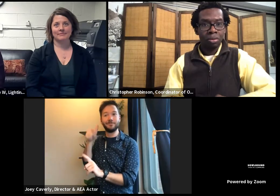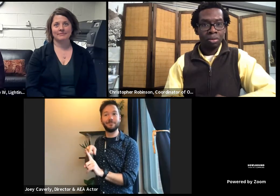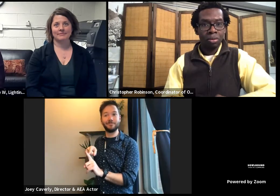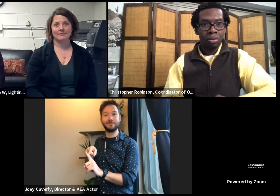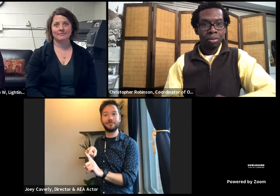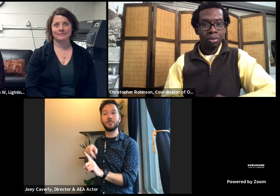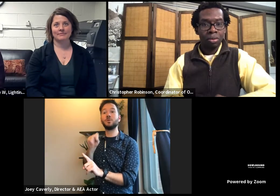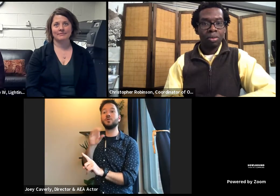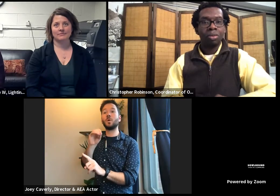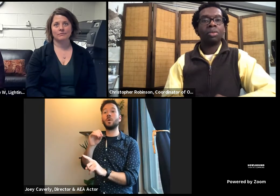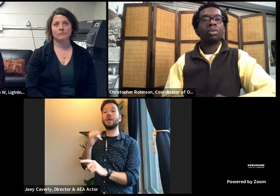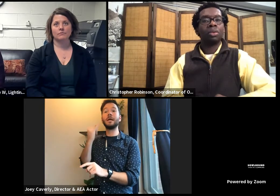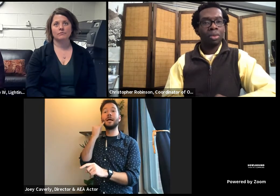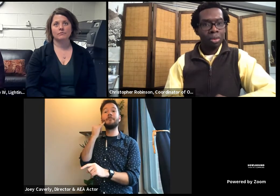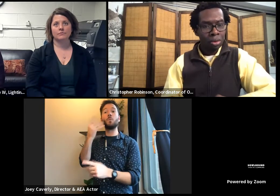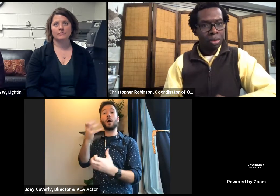obviously, they can't hear,